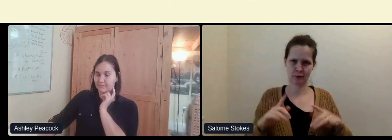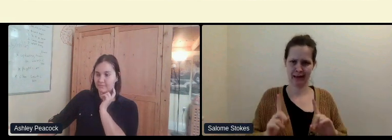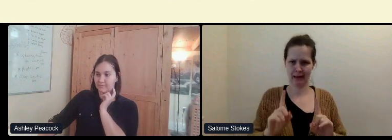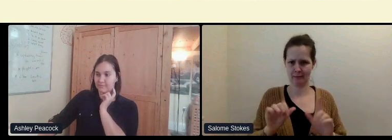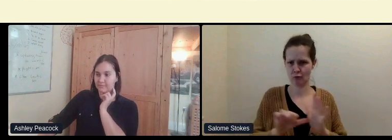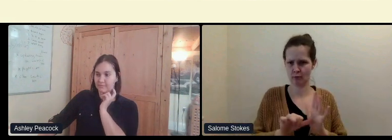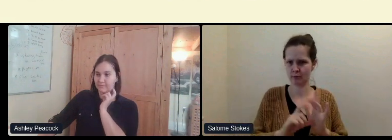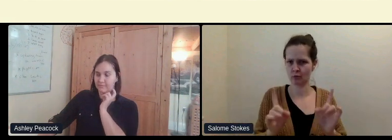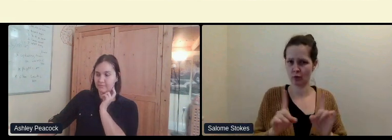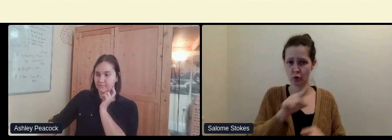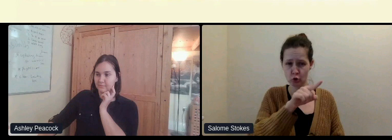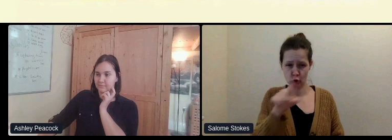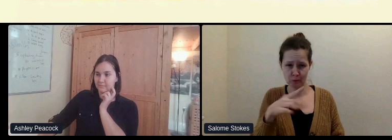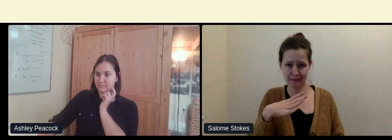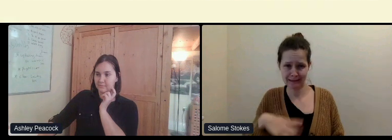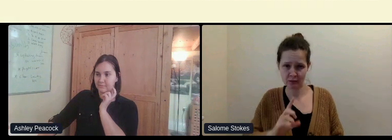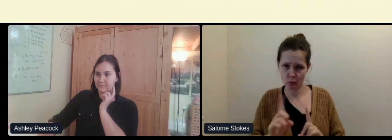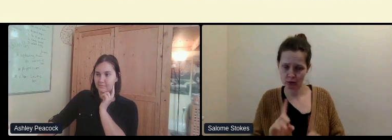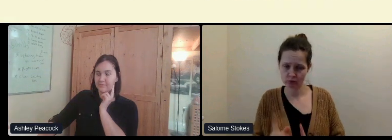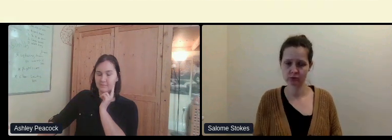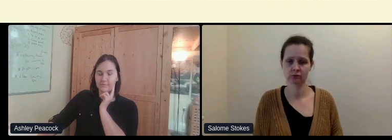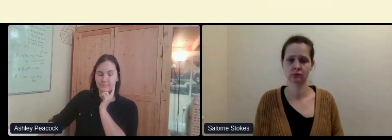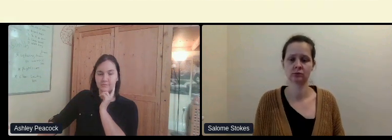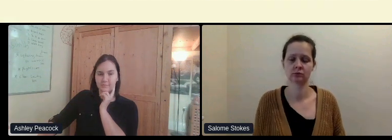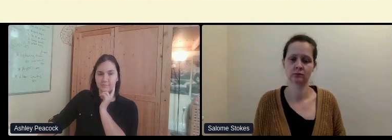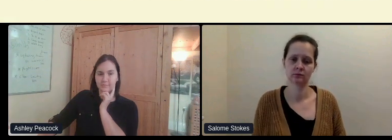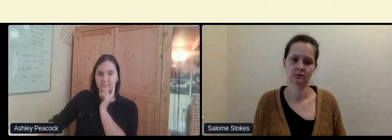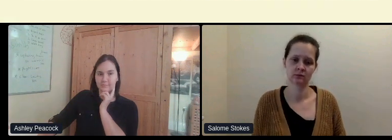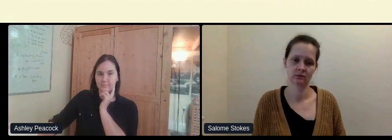need from their working environment. I think that's the main thing for me.